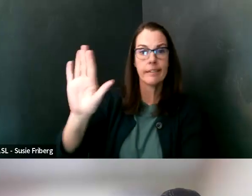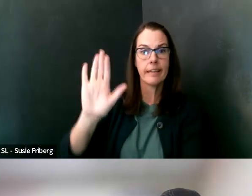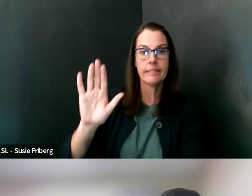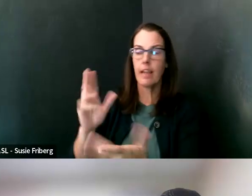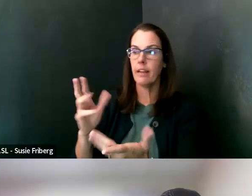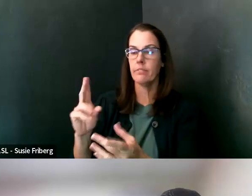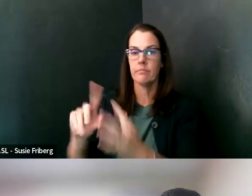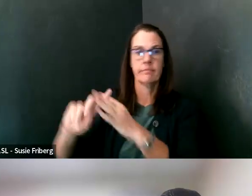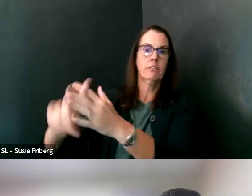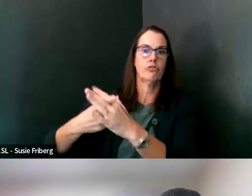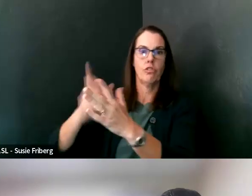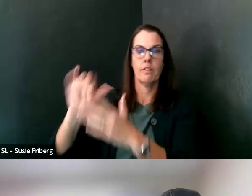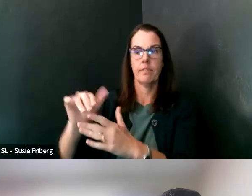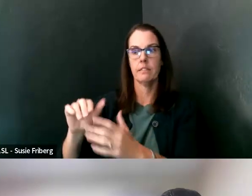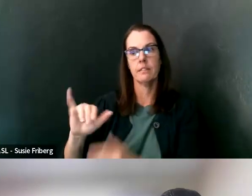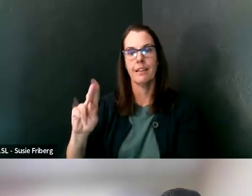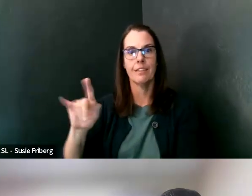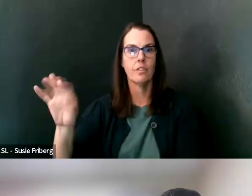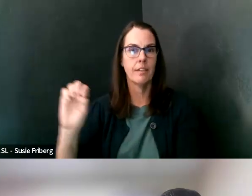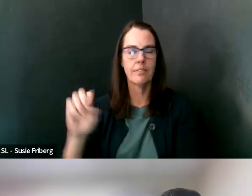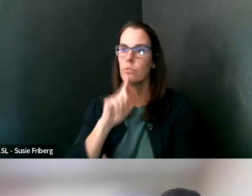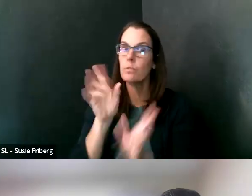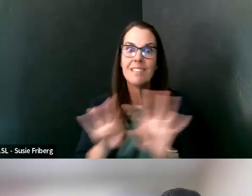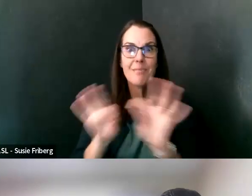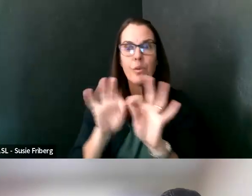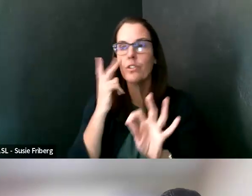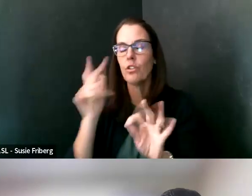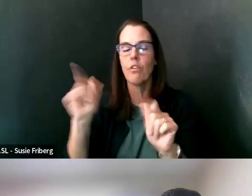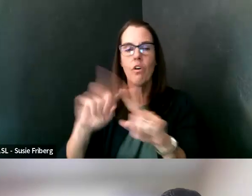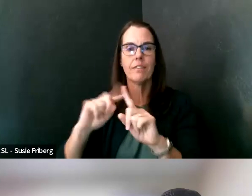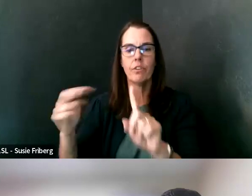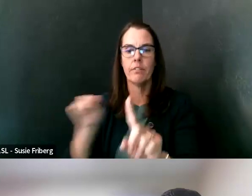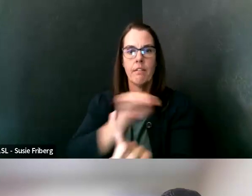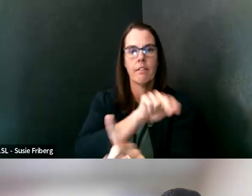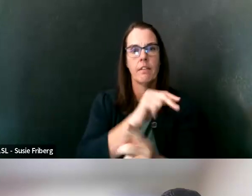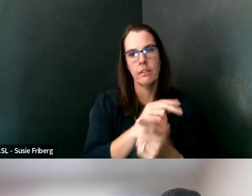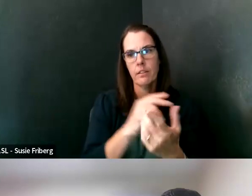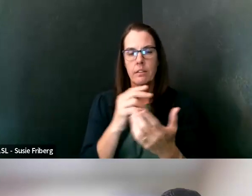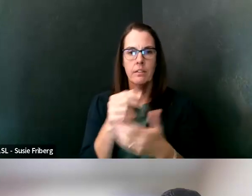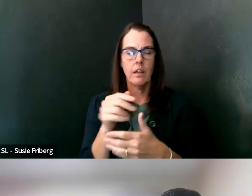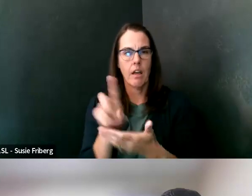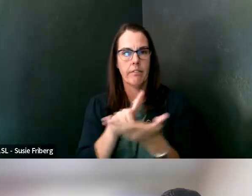initiative. It is so important uh to look at all facets of the drug delivery system. First of all,